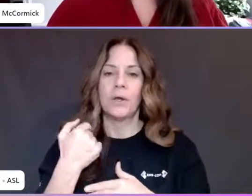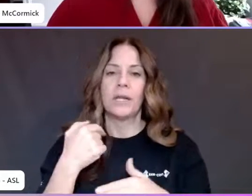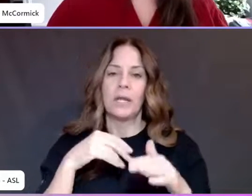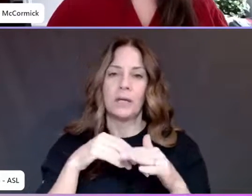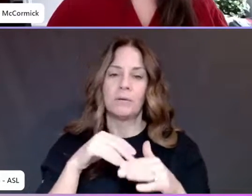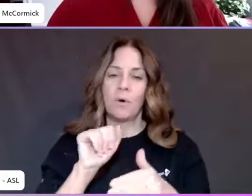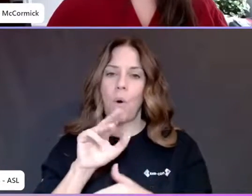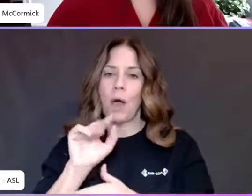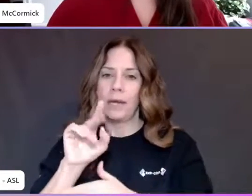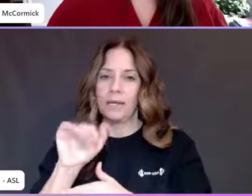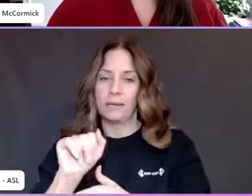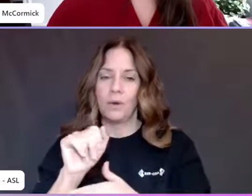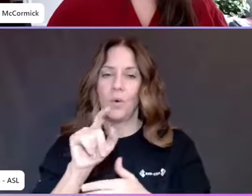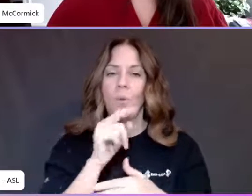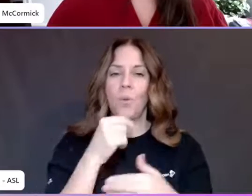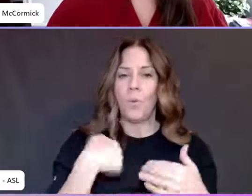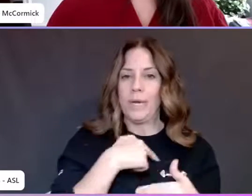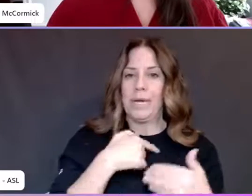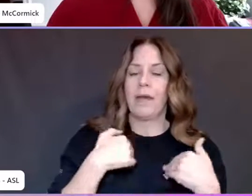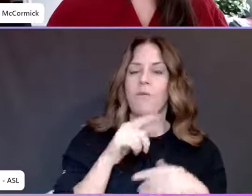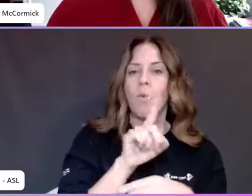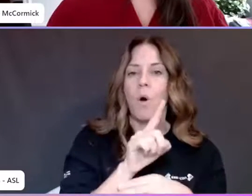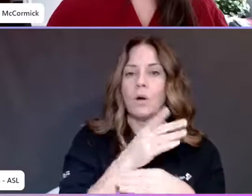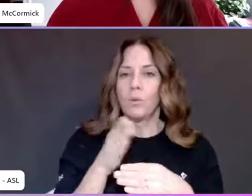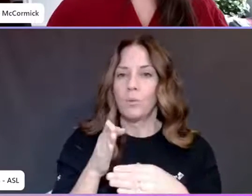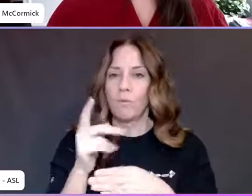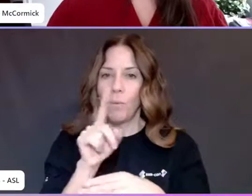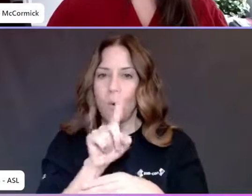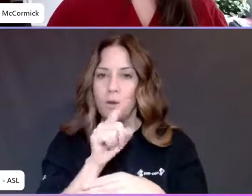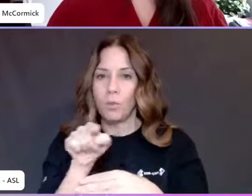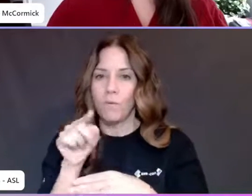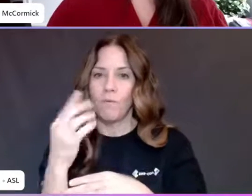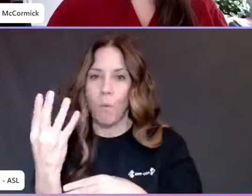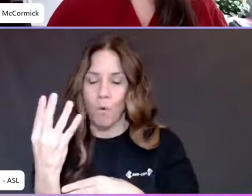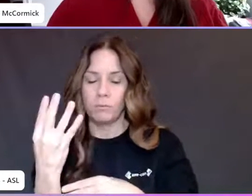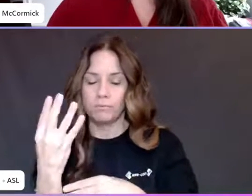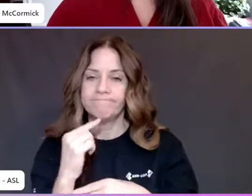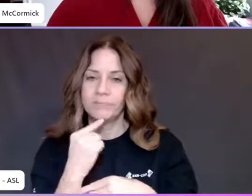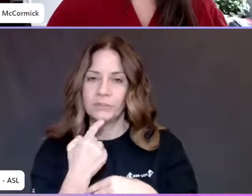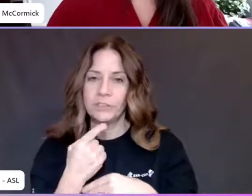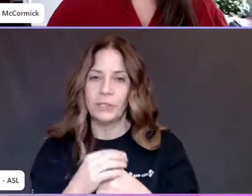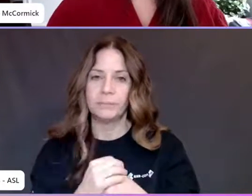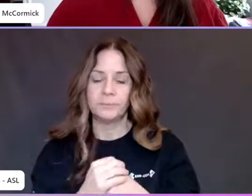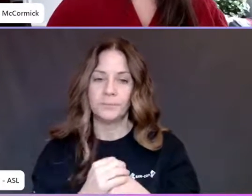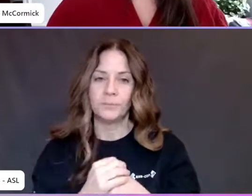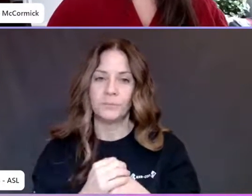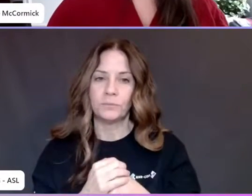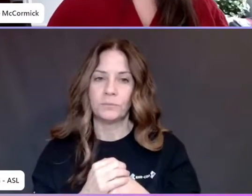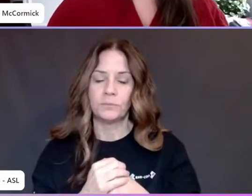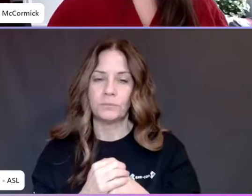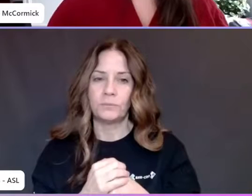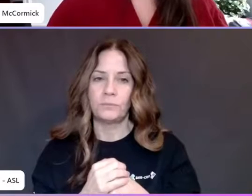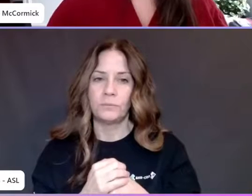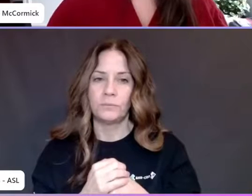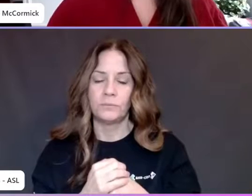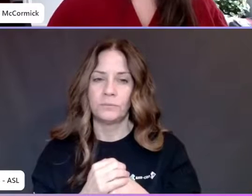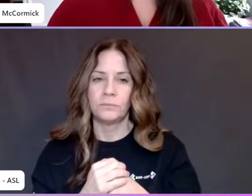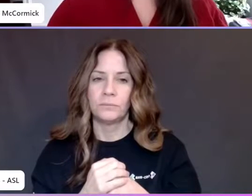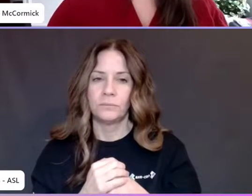comes in that severity is different from our accessibility severity audit score so we just have the one